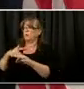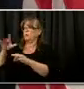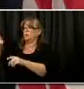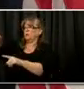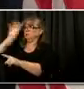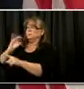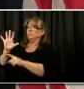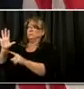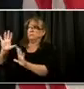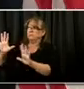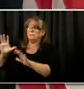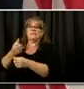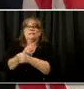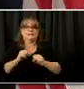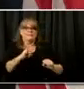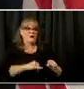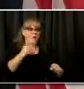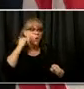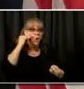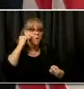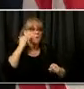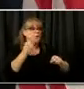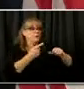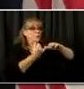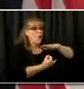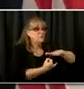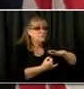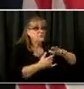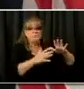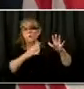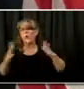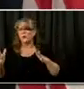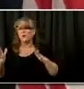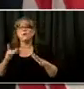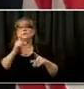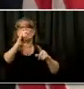shortness of breath coughs you get tested if it's negative you know it's it's likely because of the